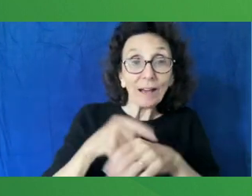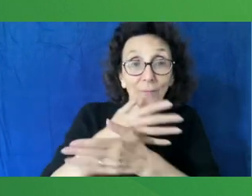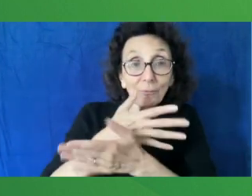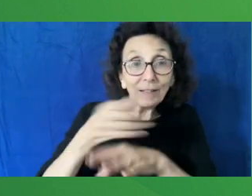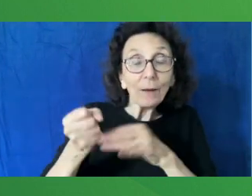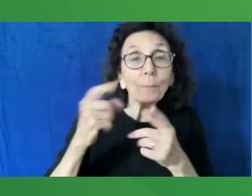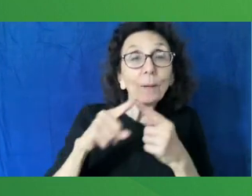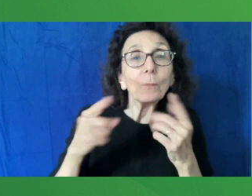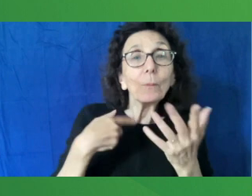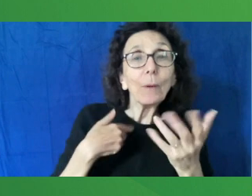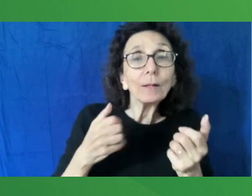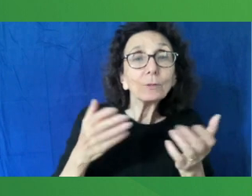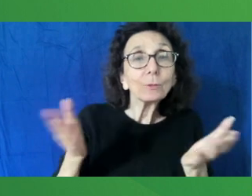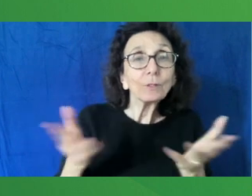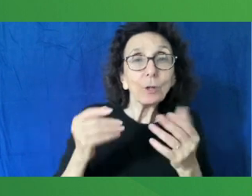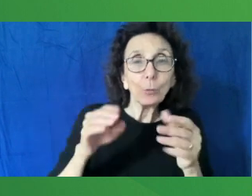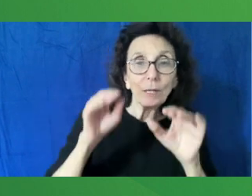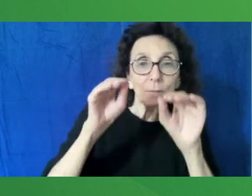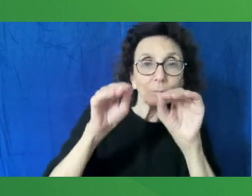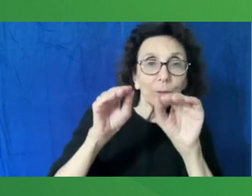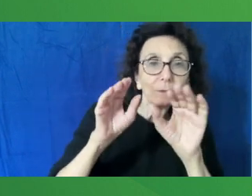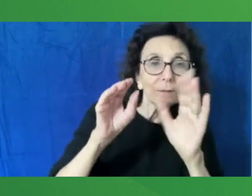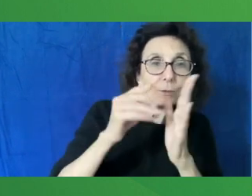Our emails are here. Please do email us.